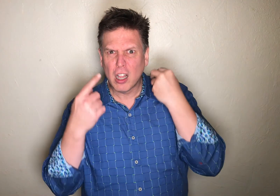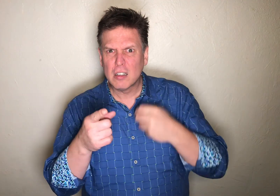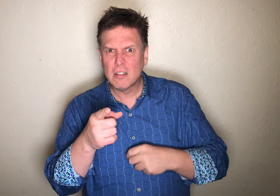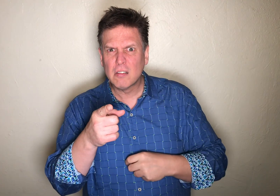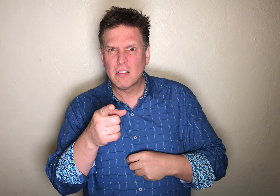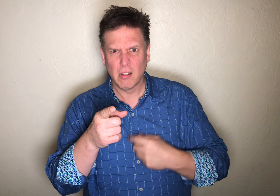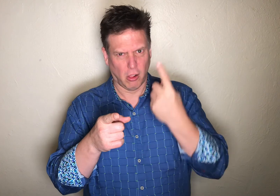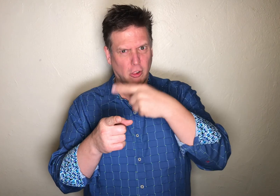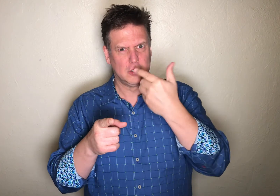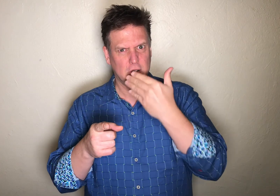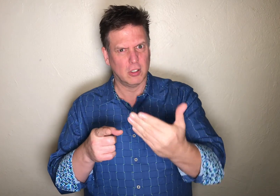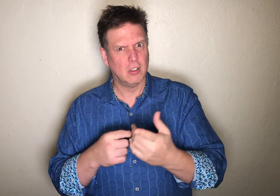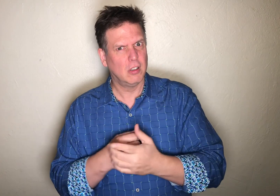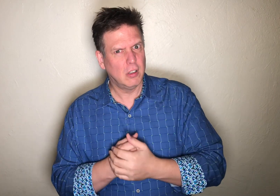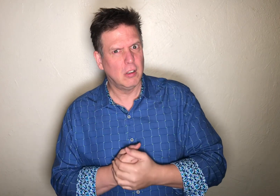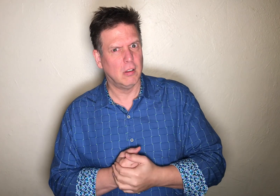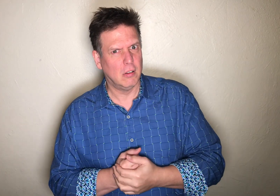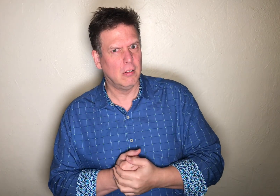did you just get a haircut? looks good!